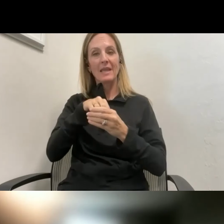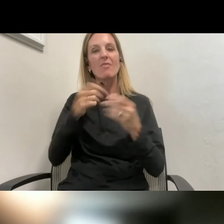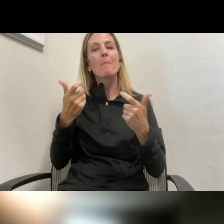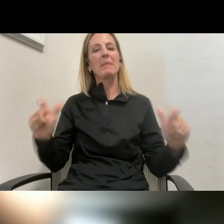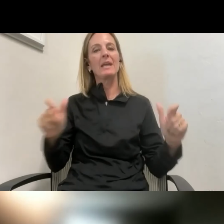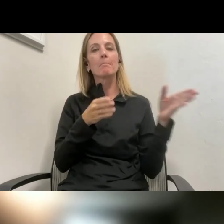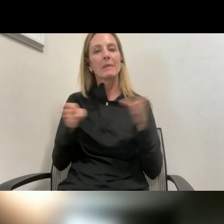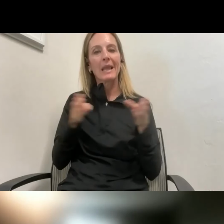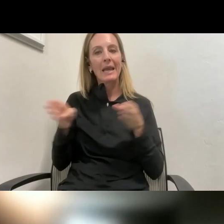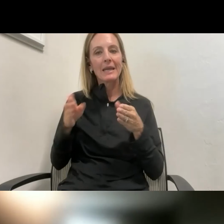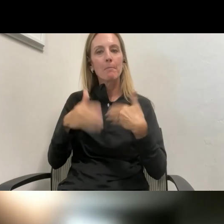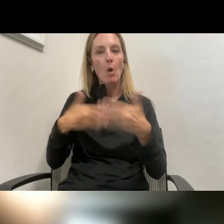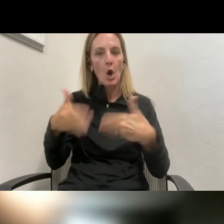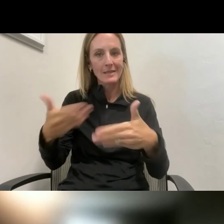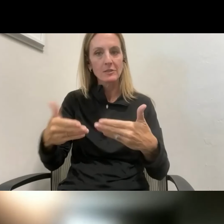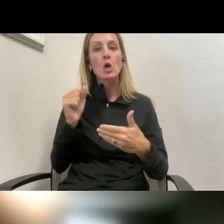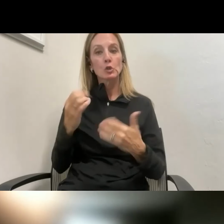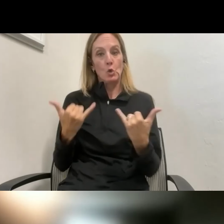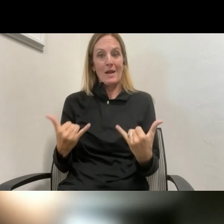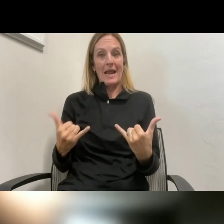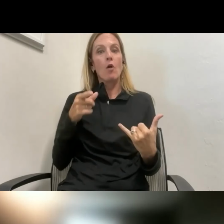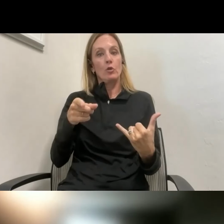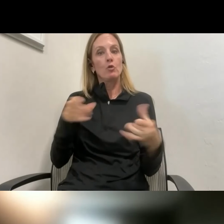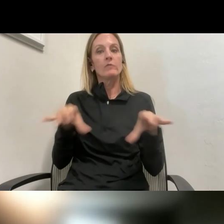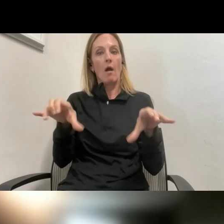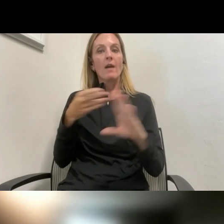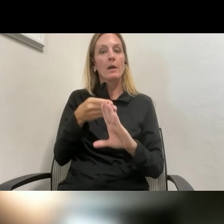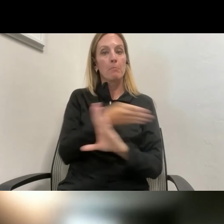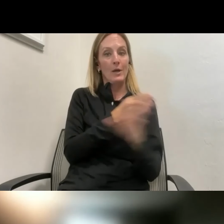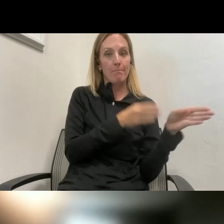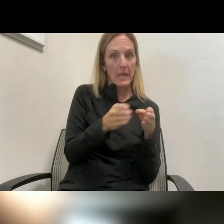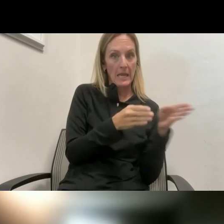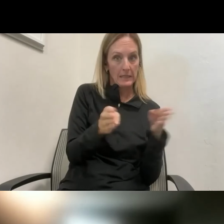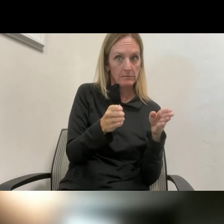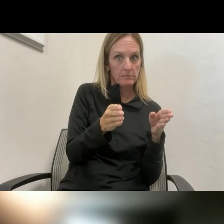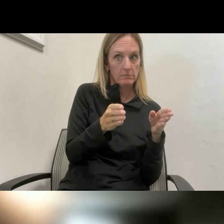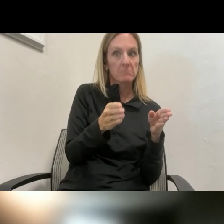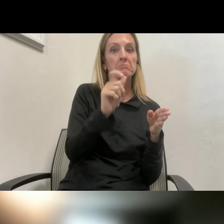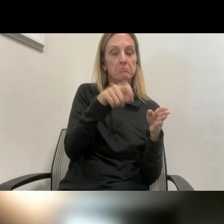you've engaged in your pre-planning, you've got community ready. We're gonna do this work. You've